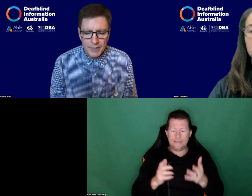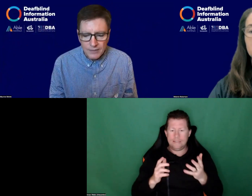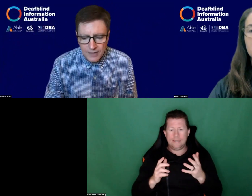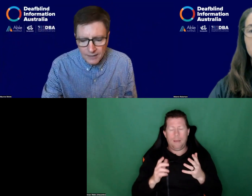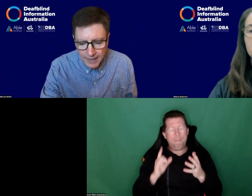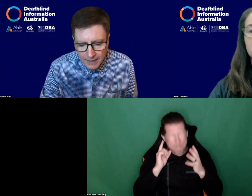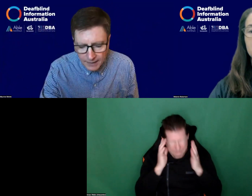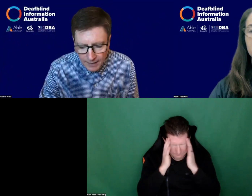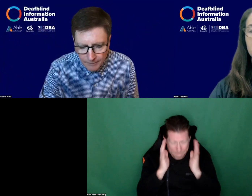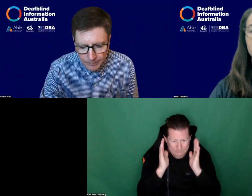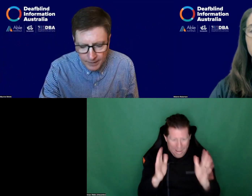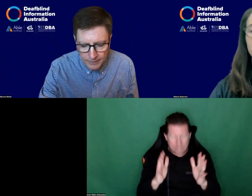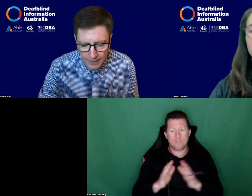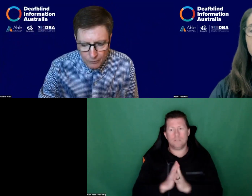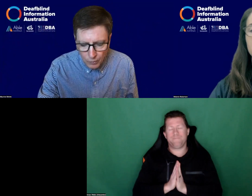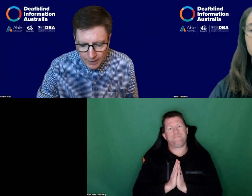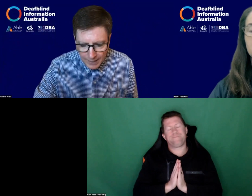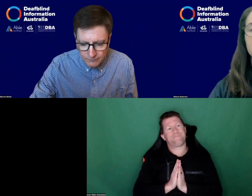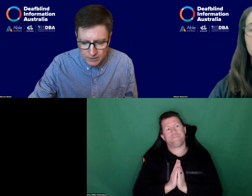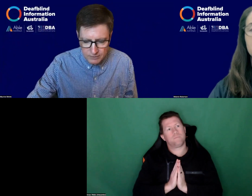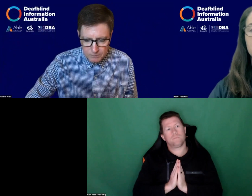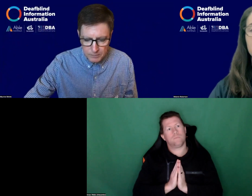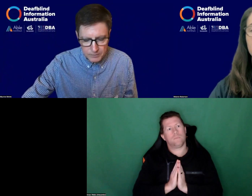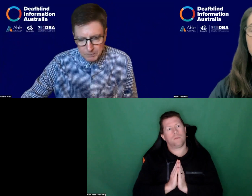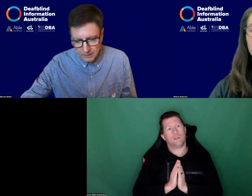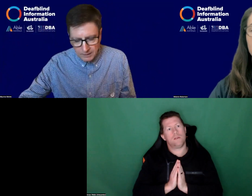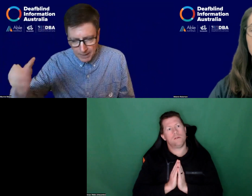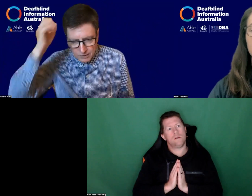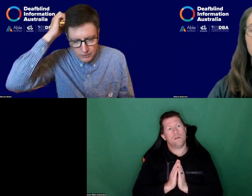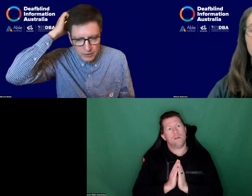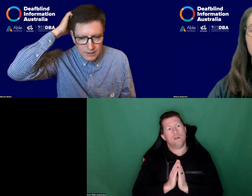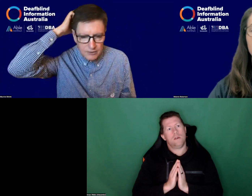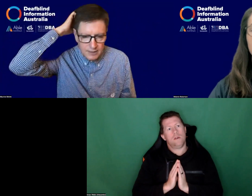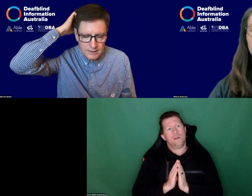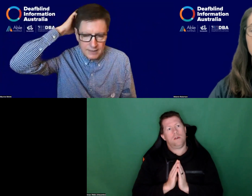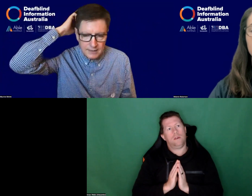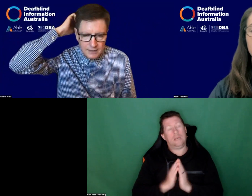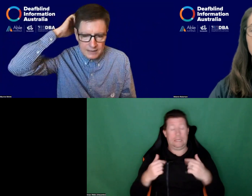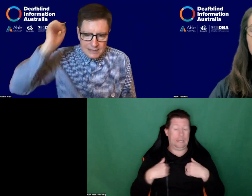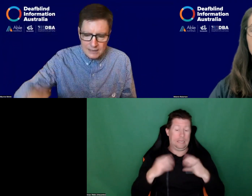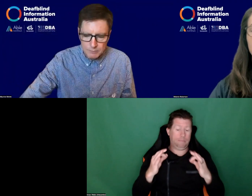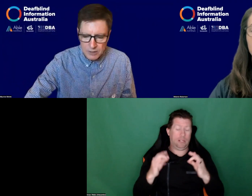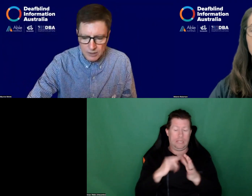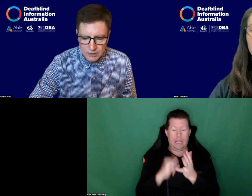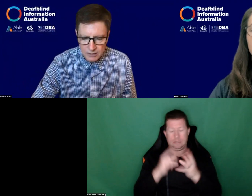But I think that what I've spent the past 30 years as a technical assistant specialist